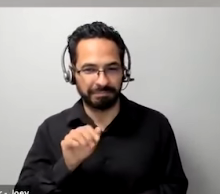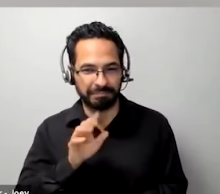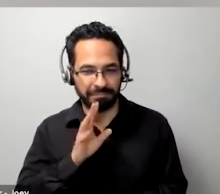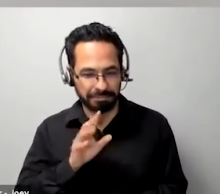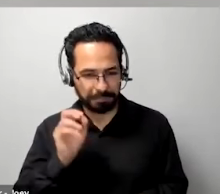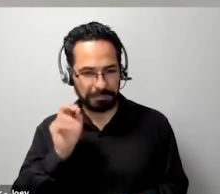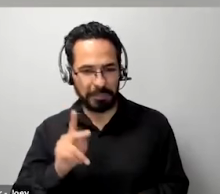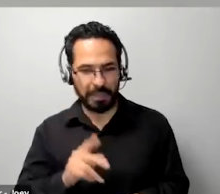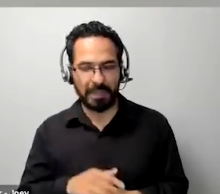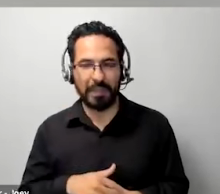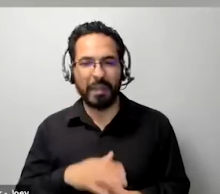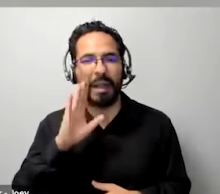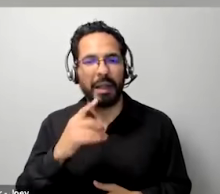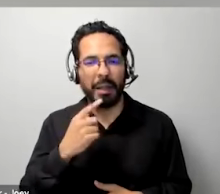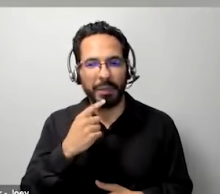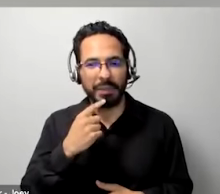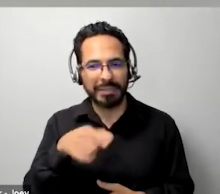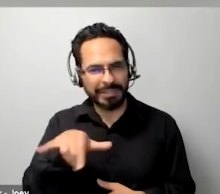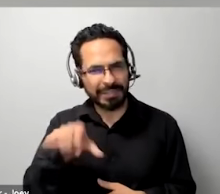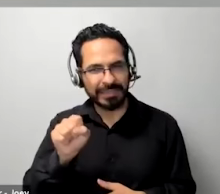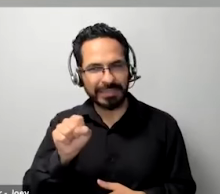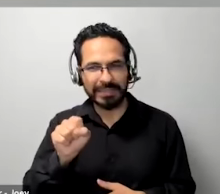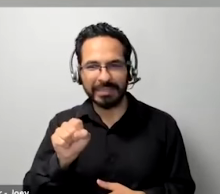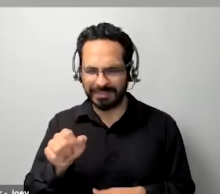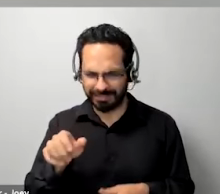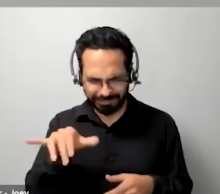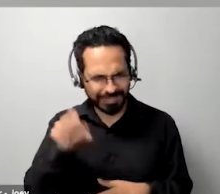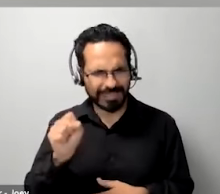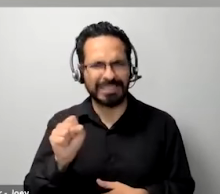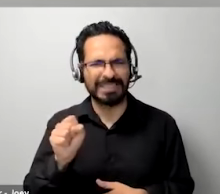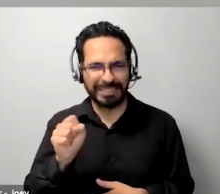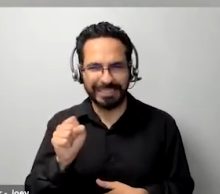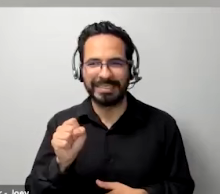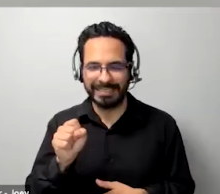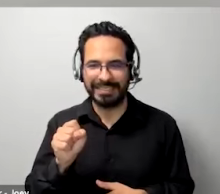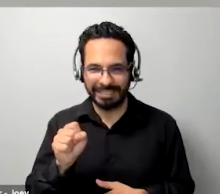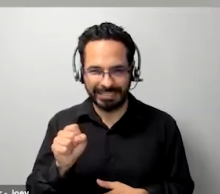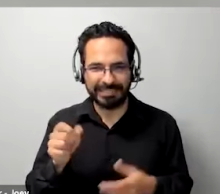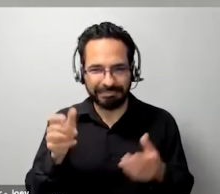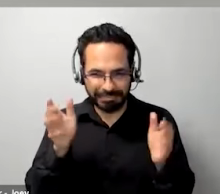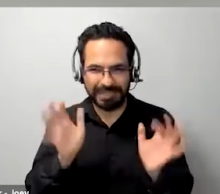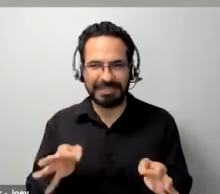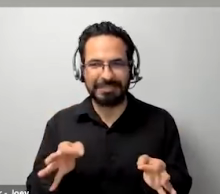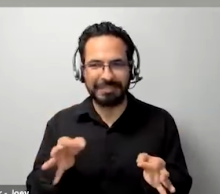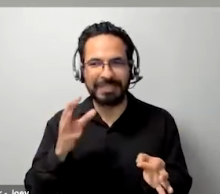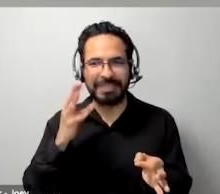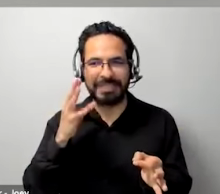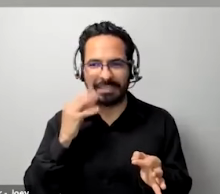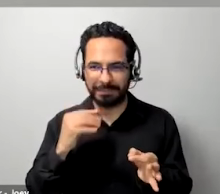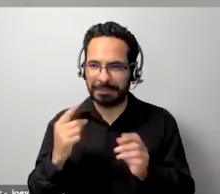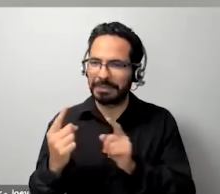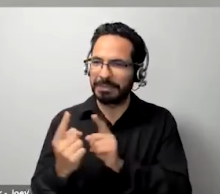Okay, I will say yes, definitively yes. We definitely encounter people who do not think